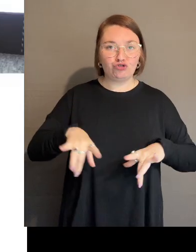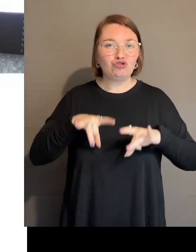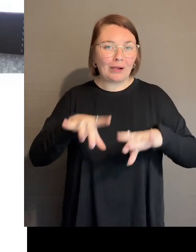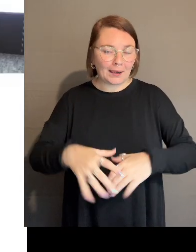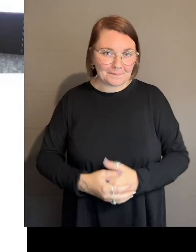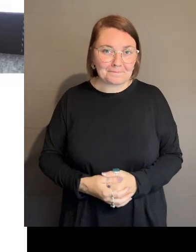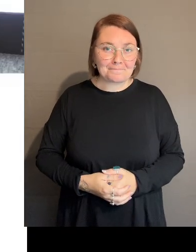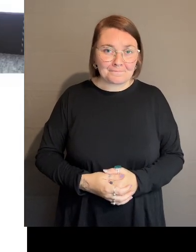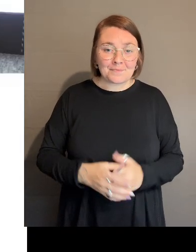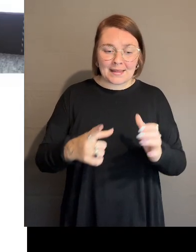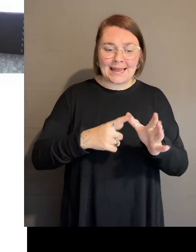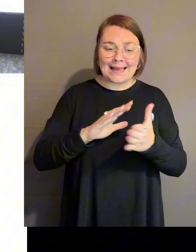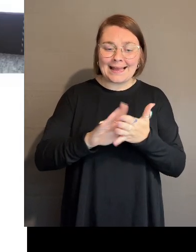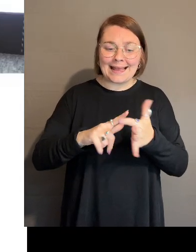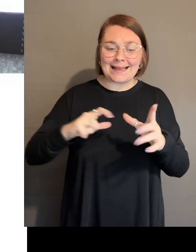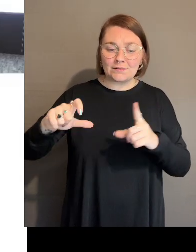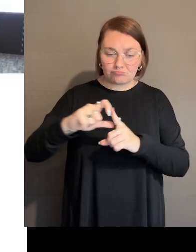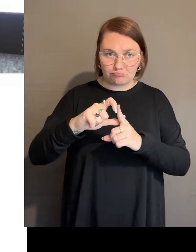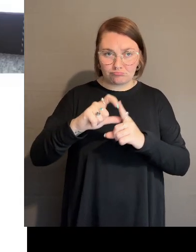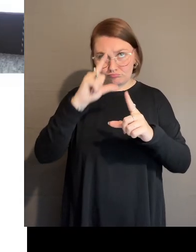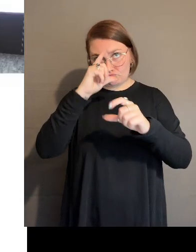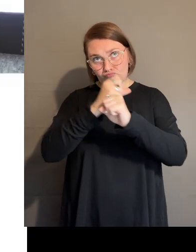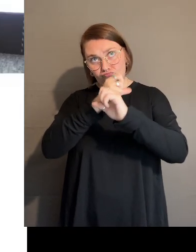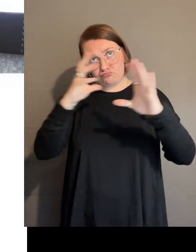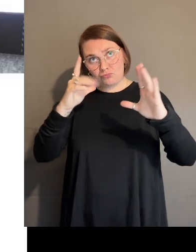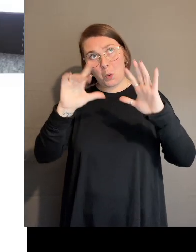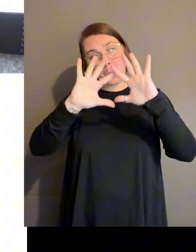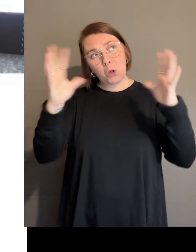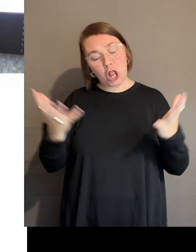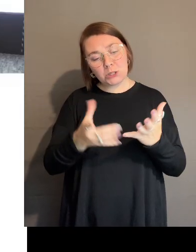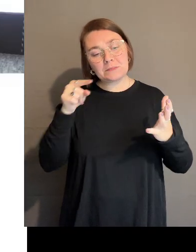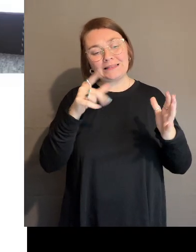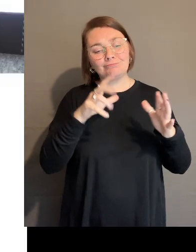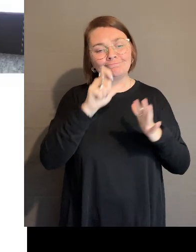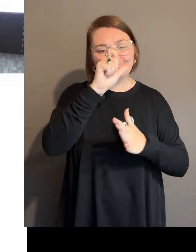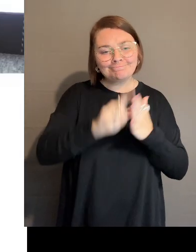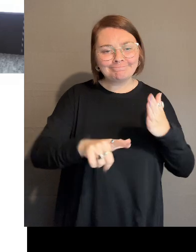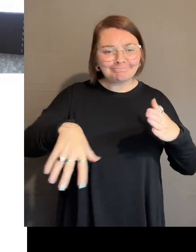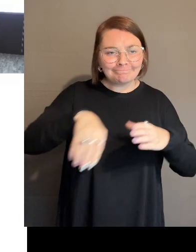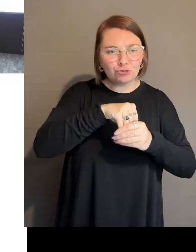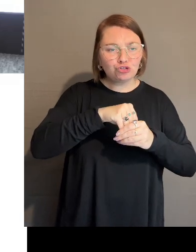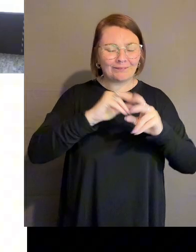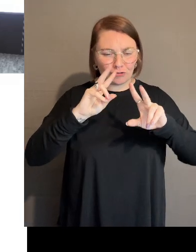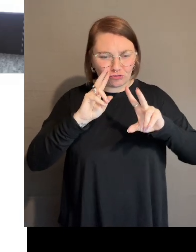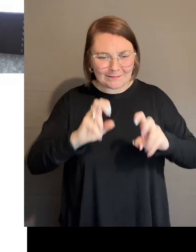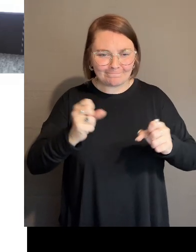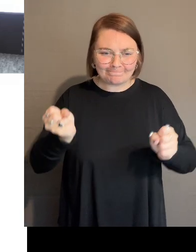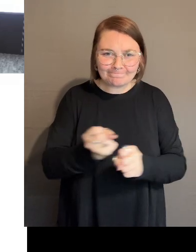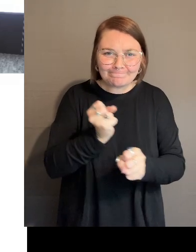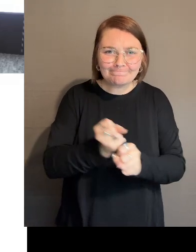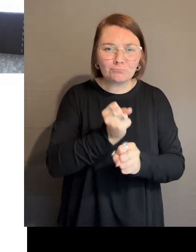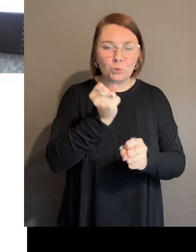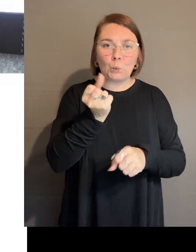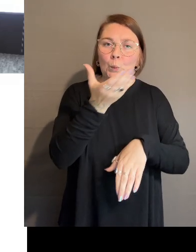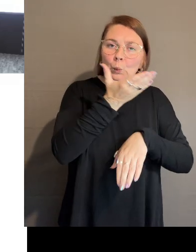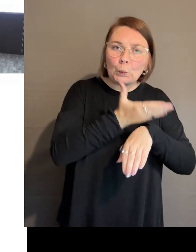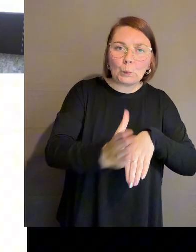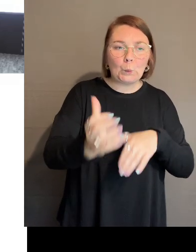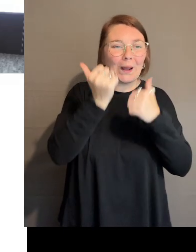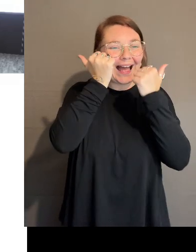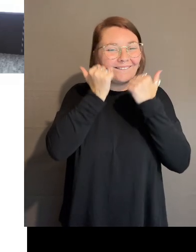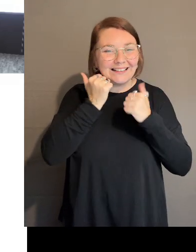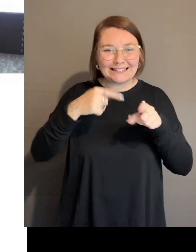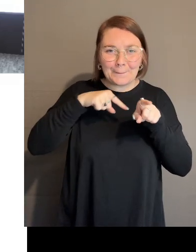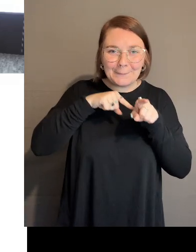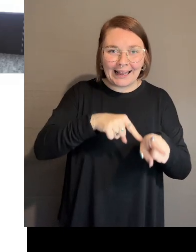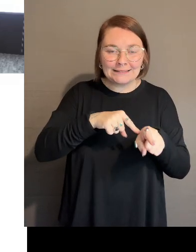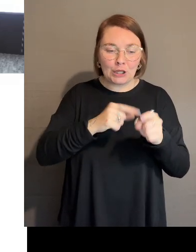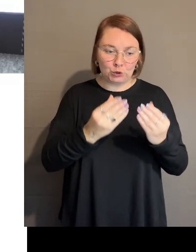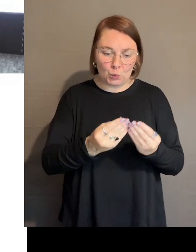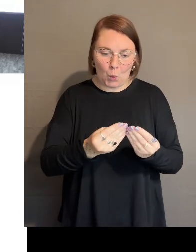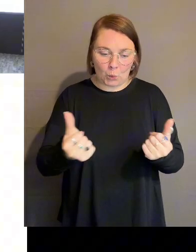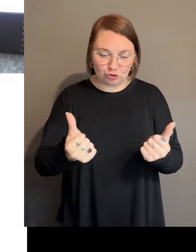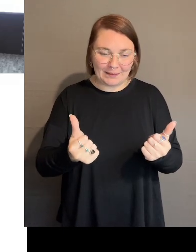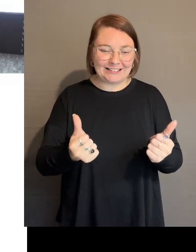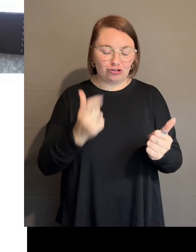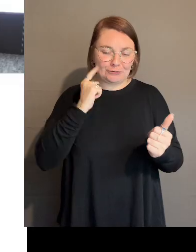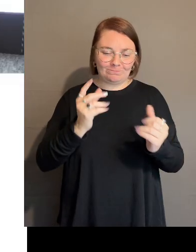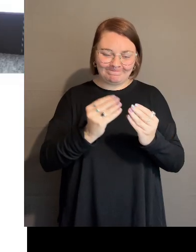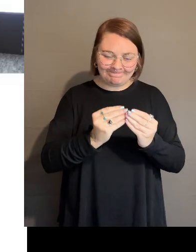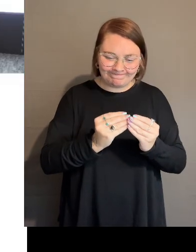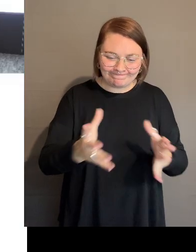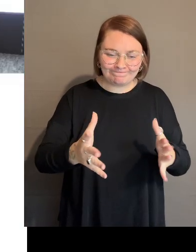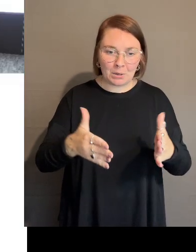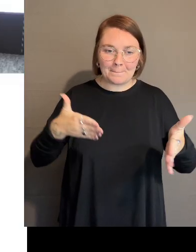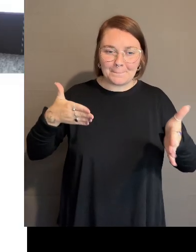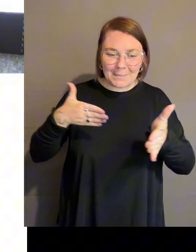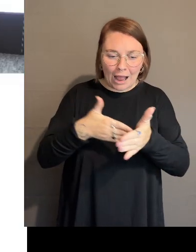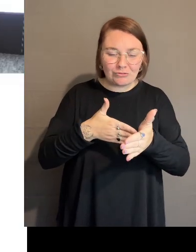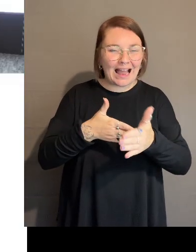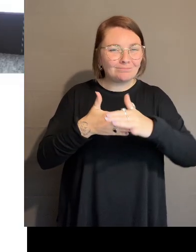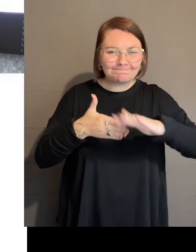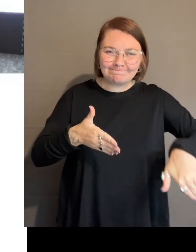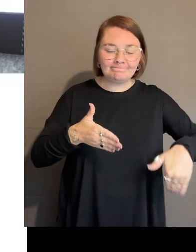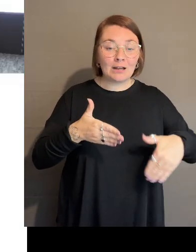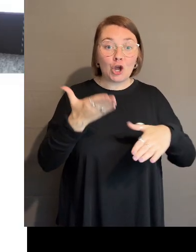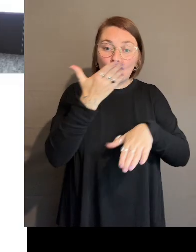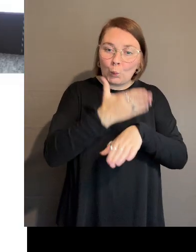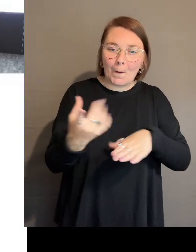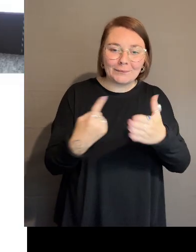So, AHEAD envisions… envisions a world where disability-inclusive research generates new evidence-based solutions that dismantle barriers and open new opportunities.